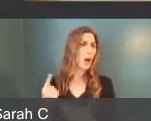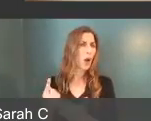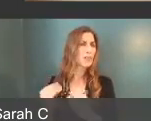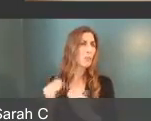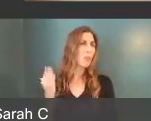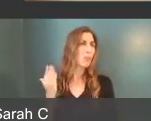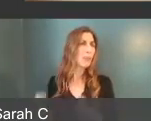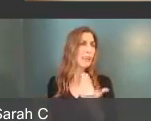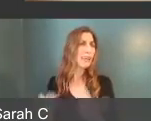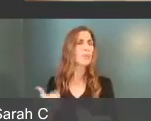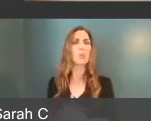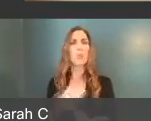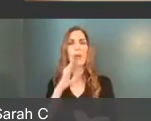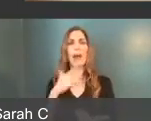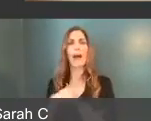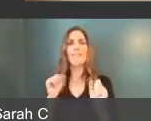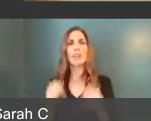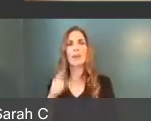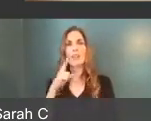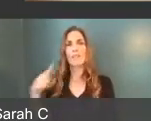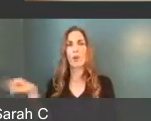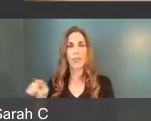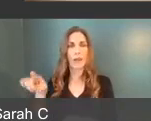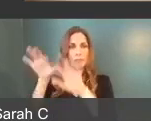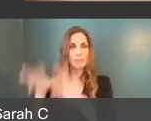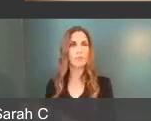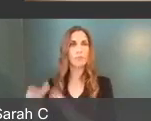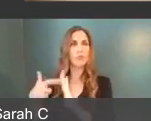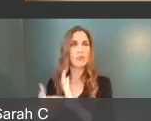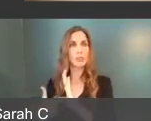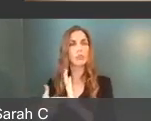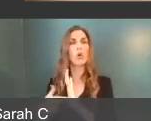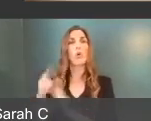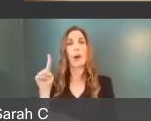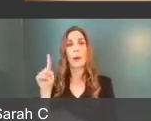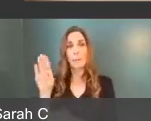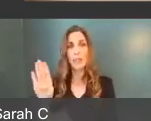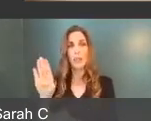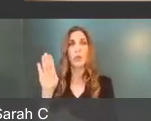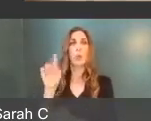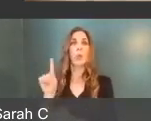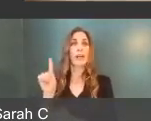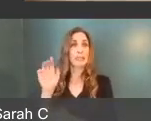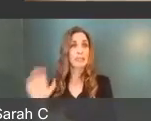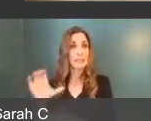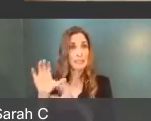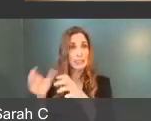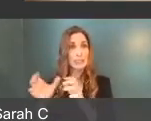have the ability for them to pre-register in 1B or 1C and the ability to check a box that